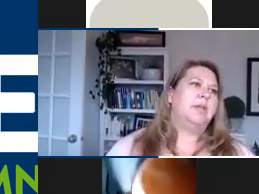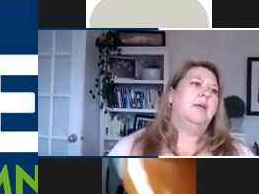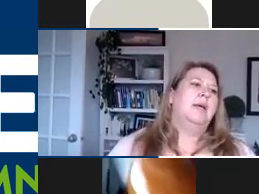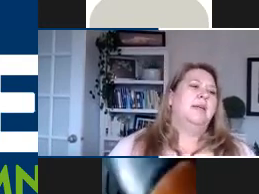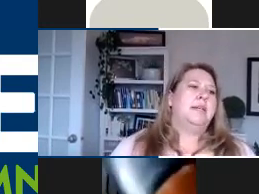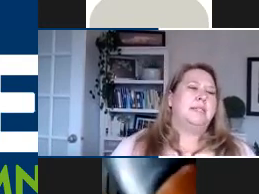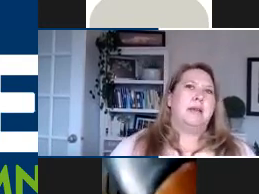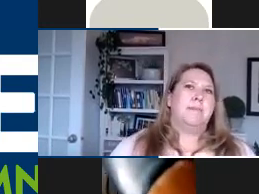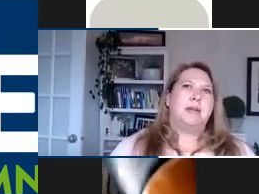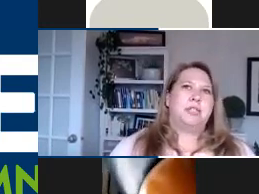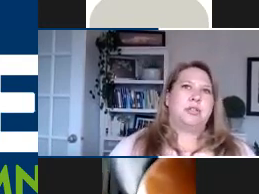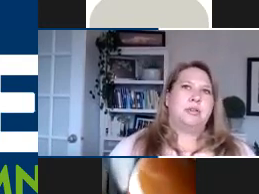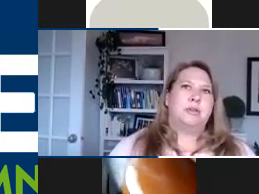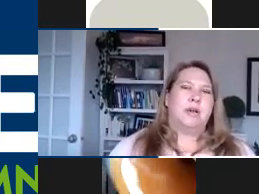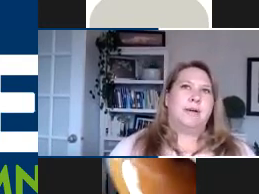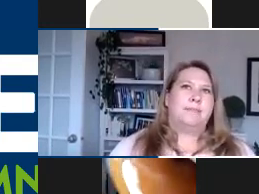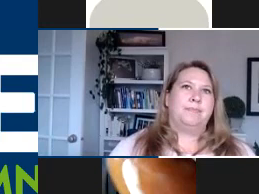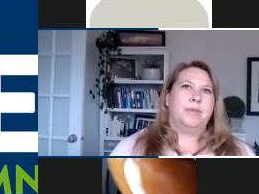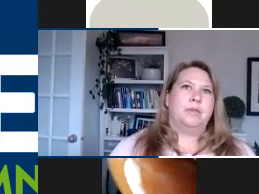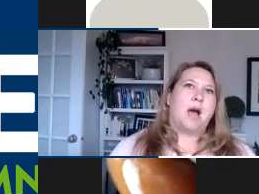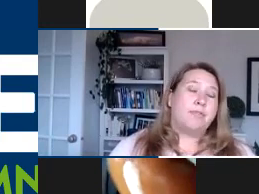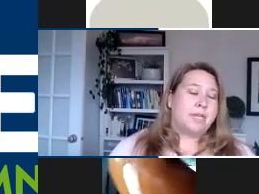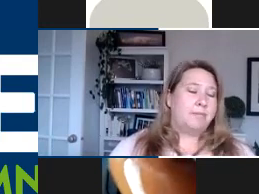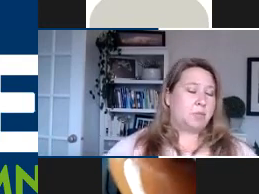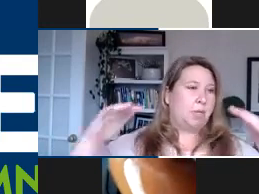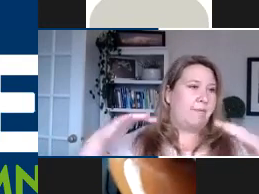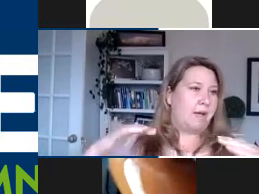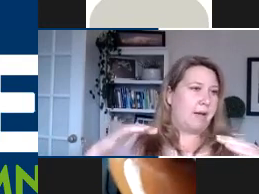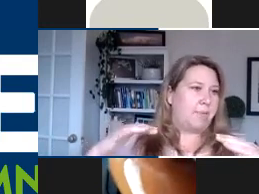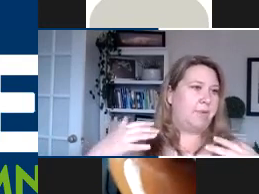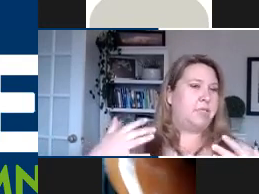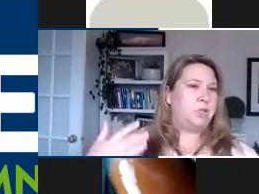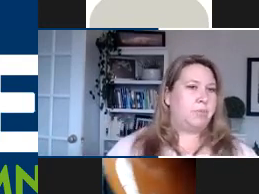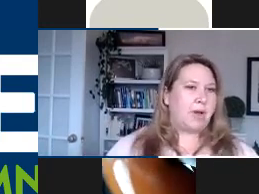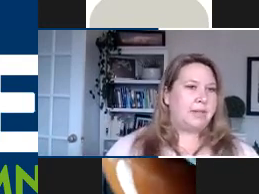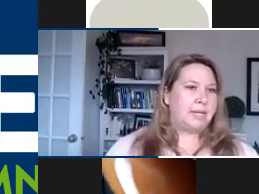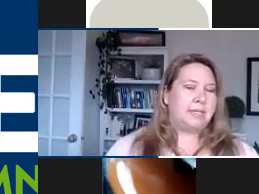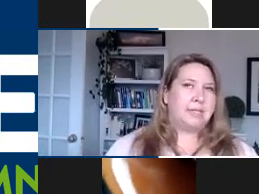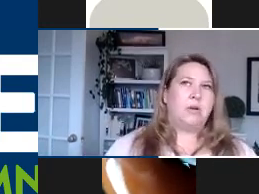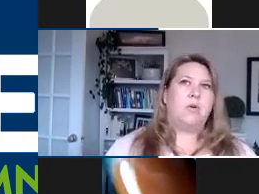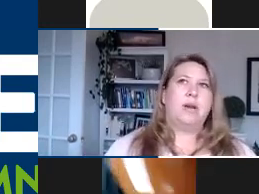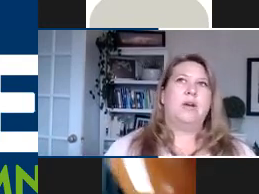employment support to the person the designated manager oftentimes is 1 level up. They supervise that doesn't enter coordinator,